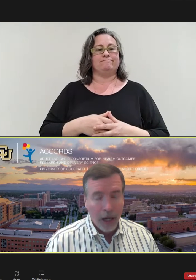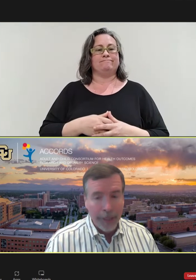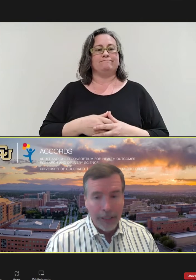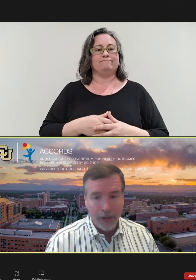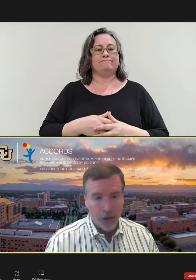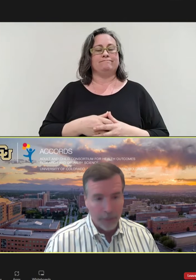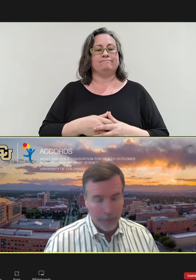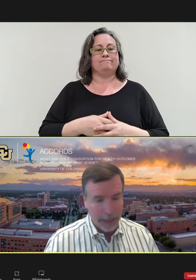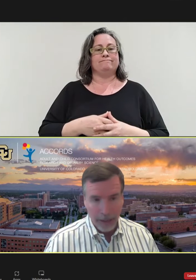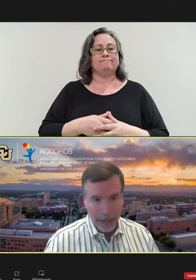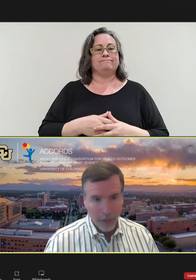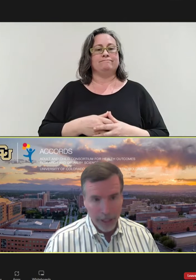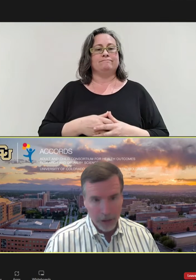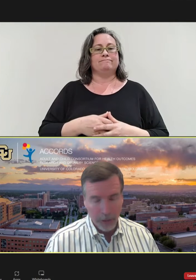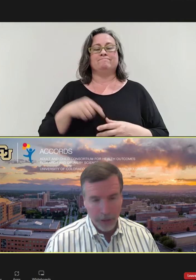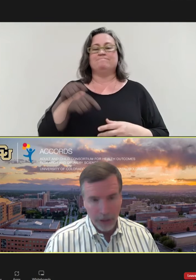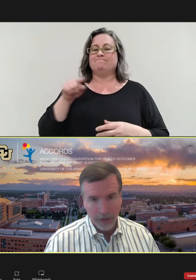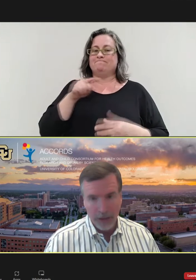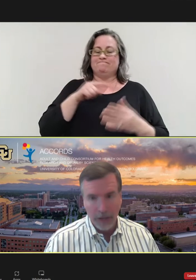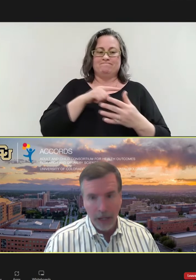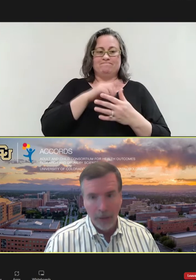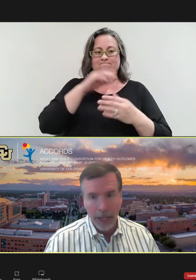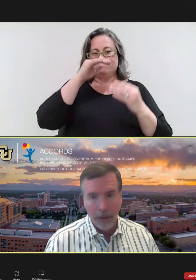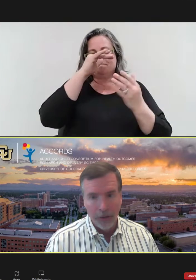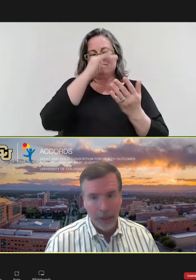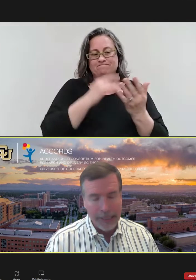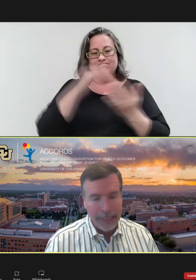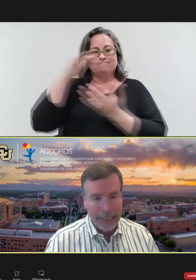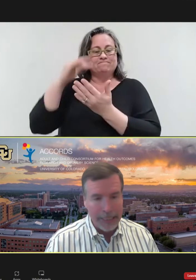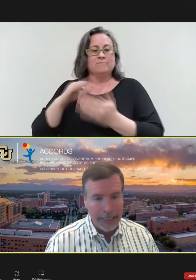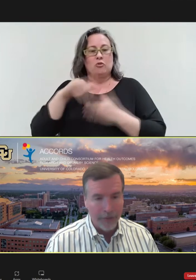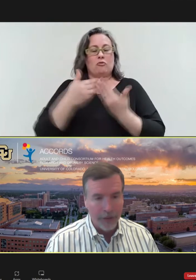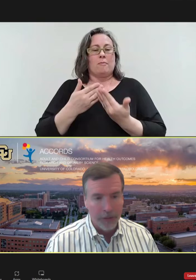And these are simply my collaborators, both at the University of Colorado as well as CDC for this